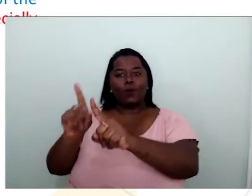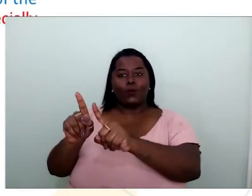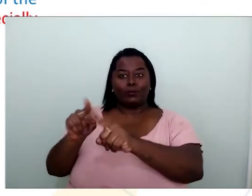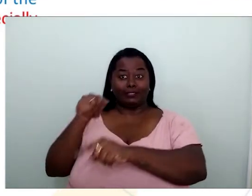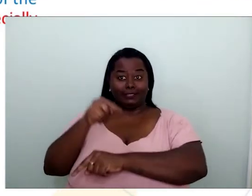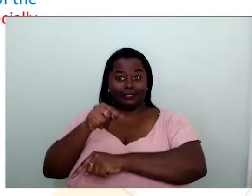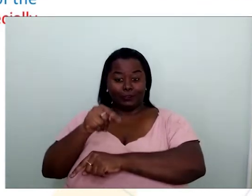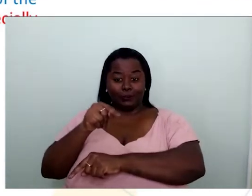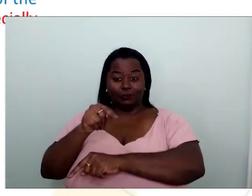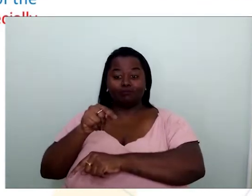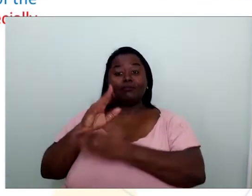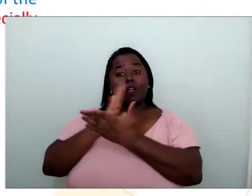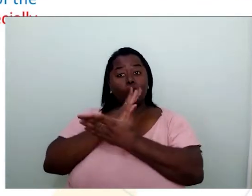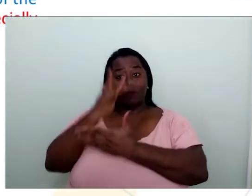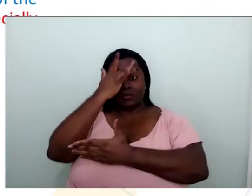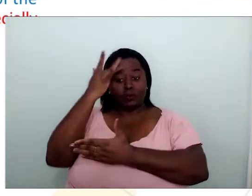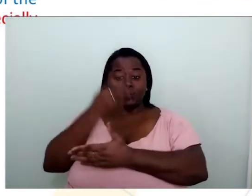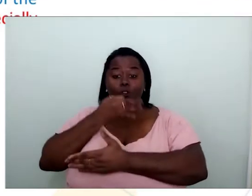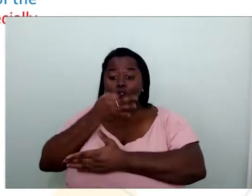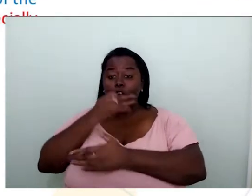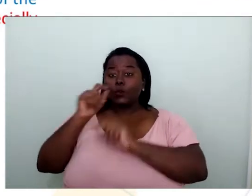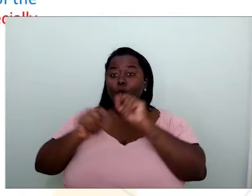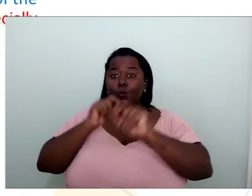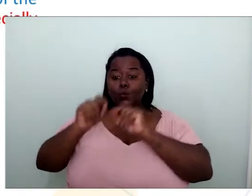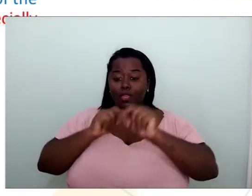know some people would suggest that despite growing interest from